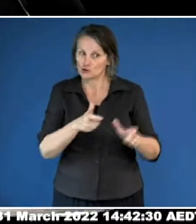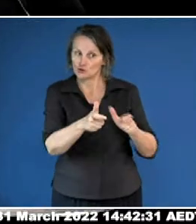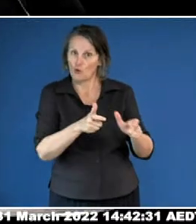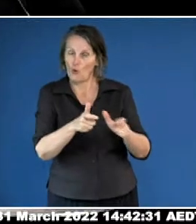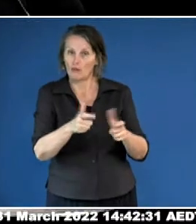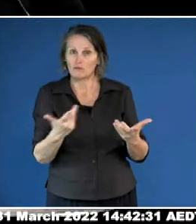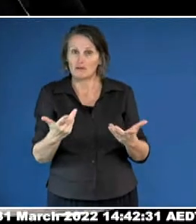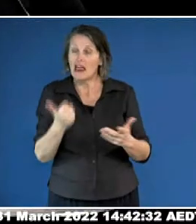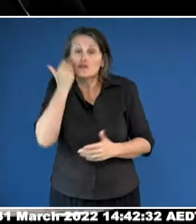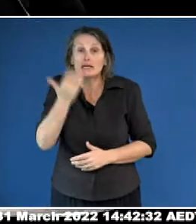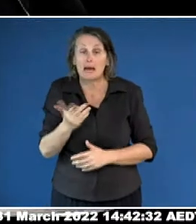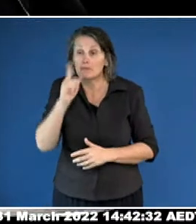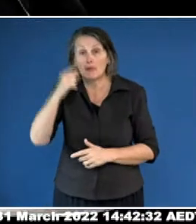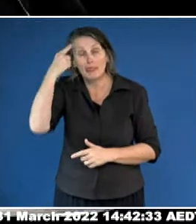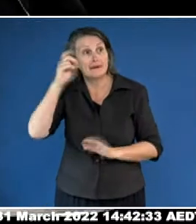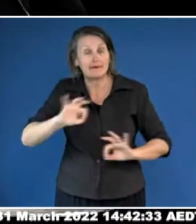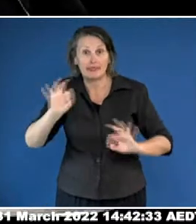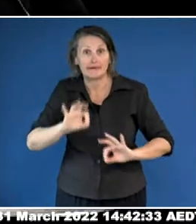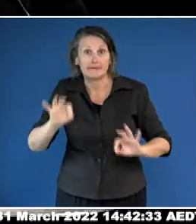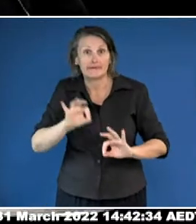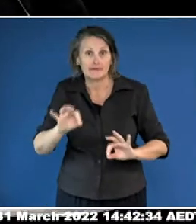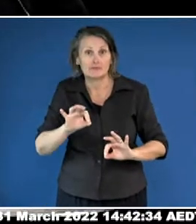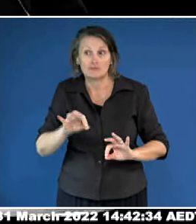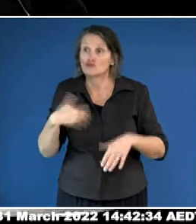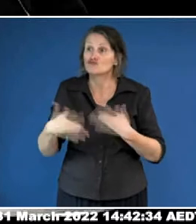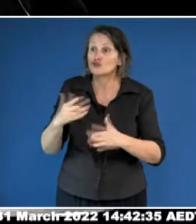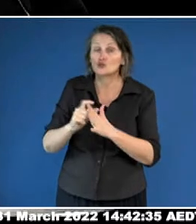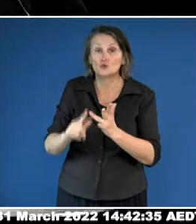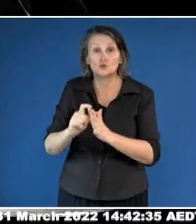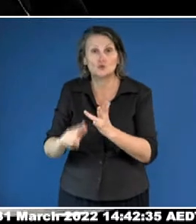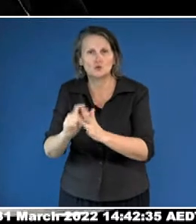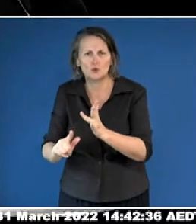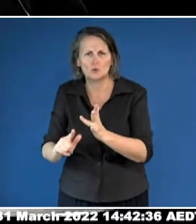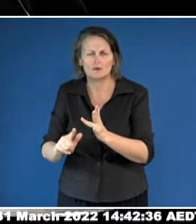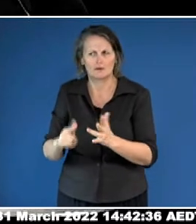Every single day for organisational reasons, restrictive practices are factored into how,